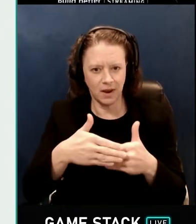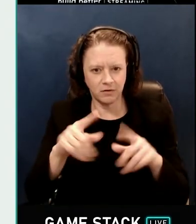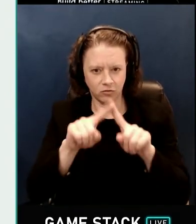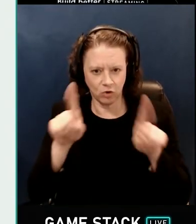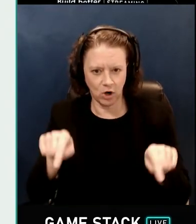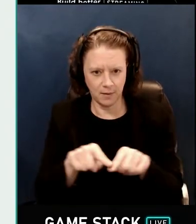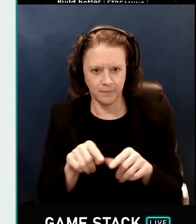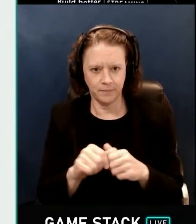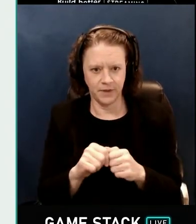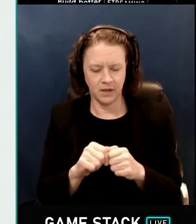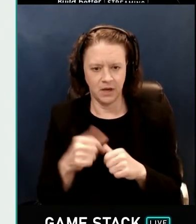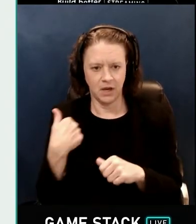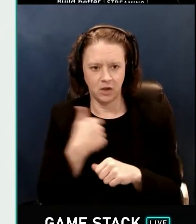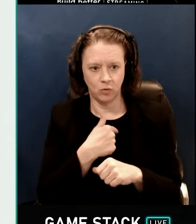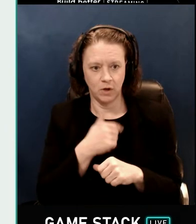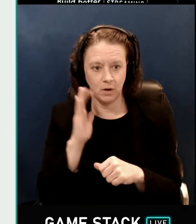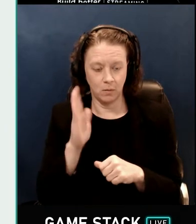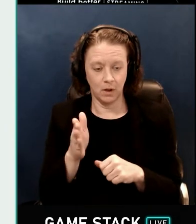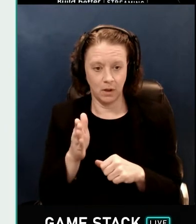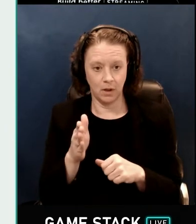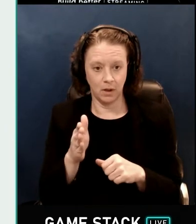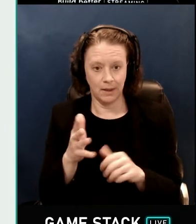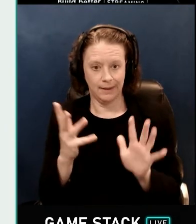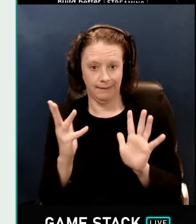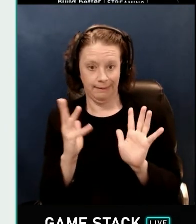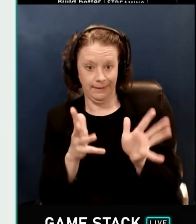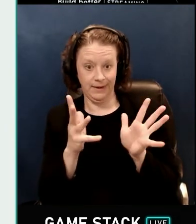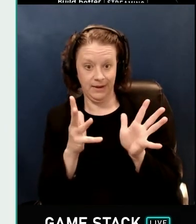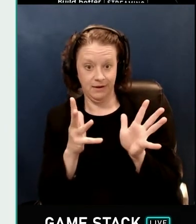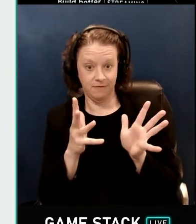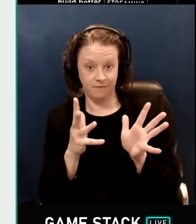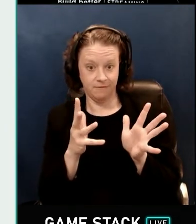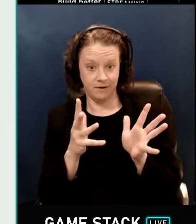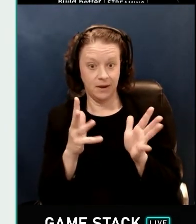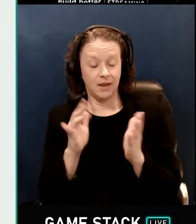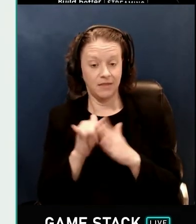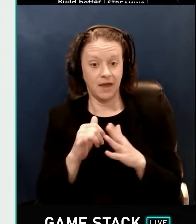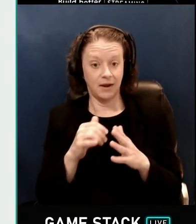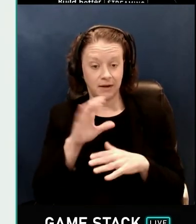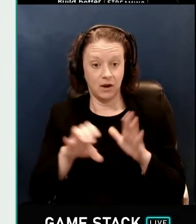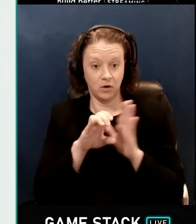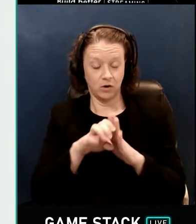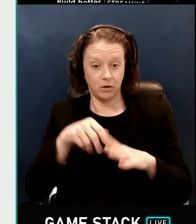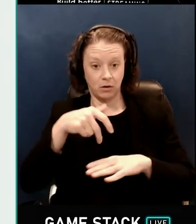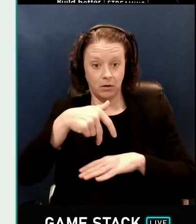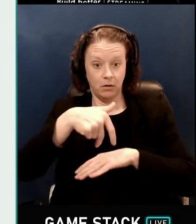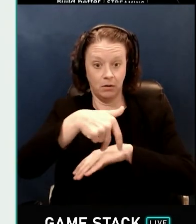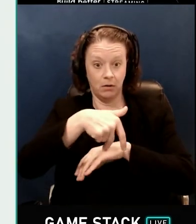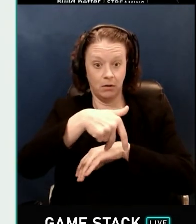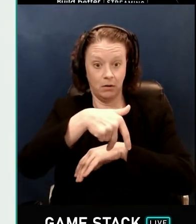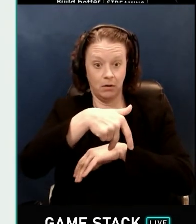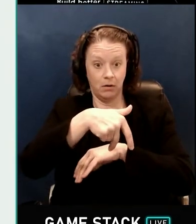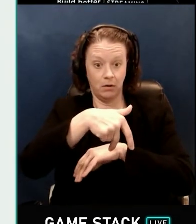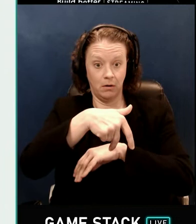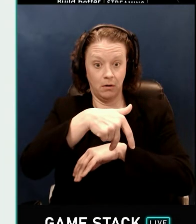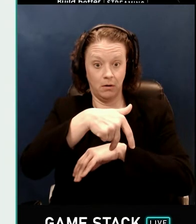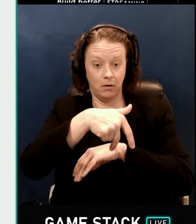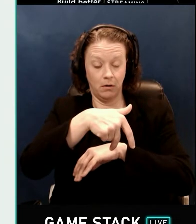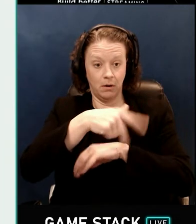is we're going to leave the character hanging right there in the air where we left them, and in the meanwhile, the client gets to move forward,